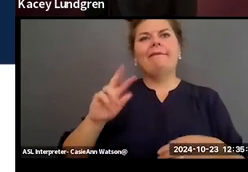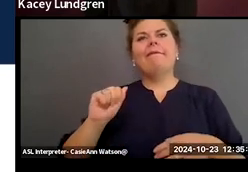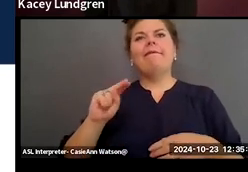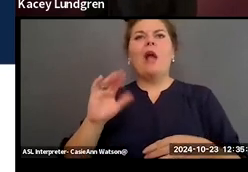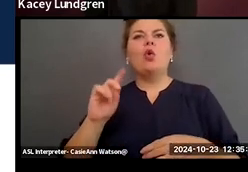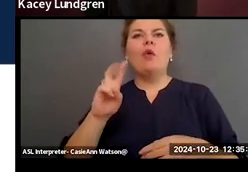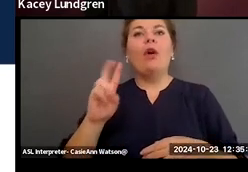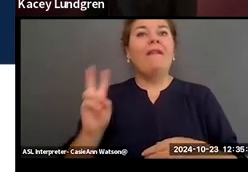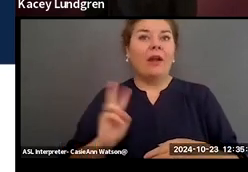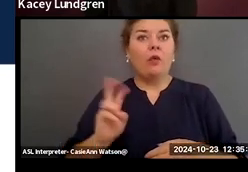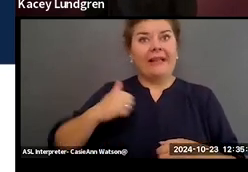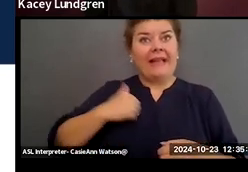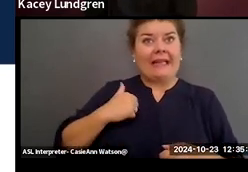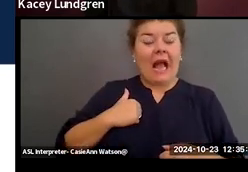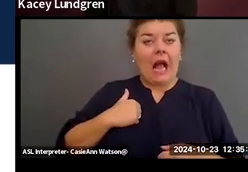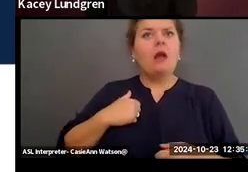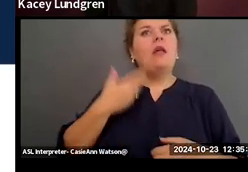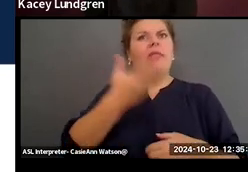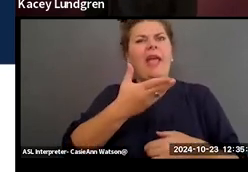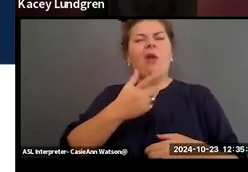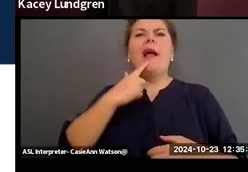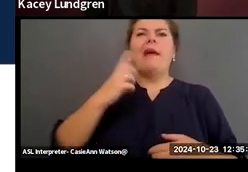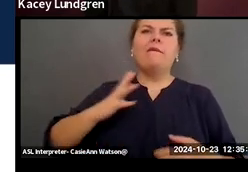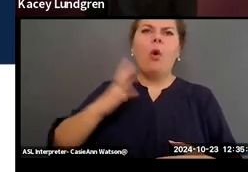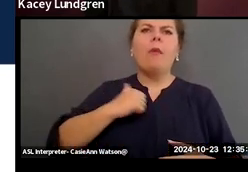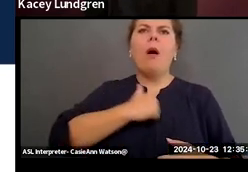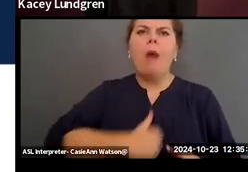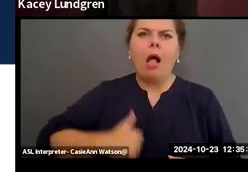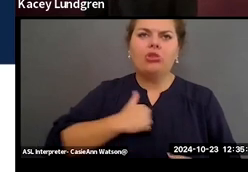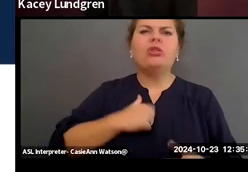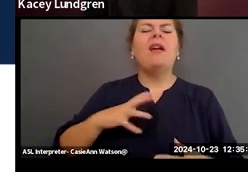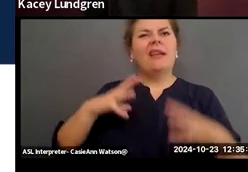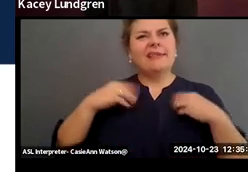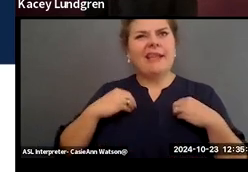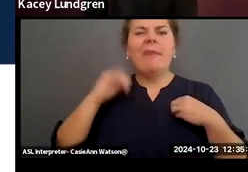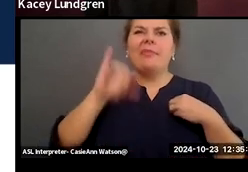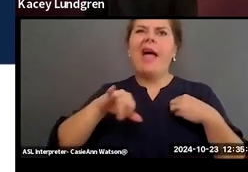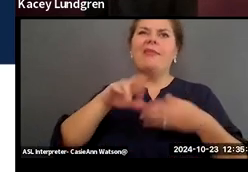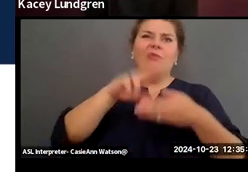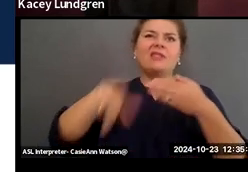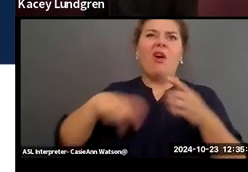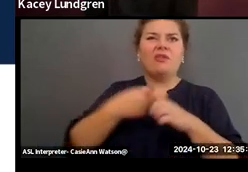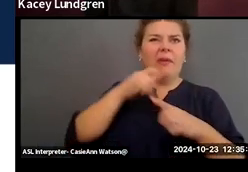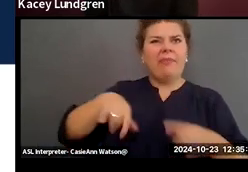There they issued a formal apology and accepted the dangerous ramifications their ban had.